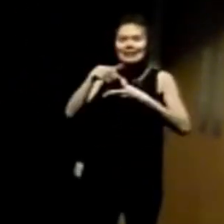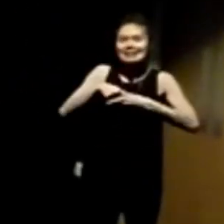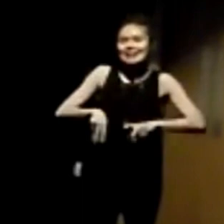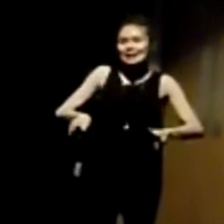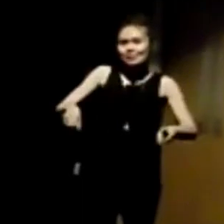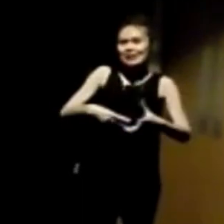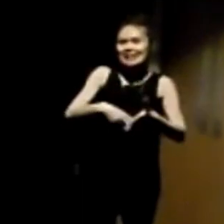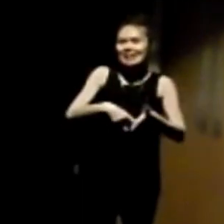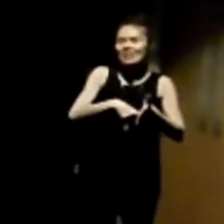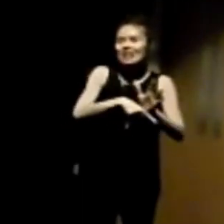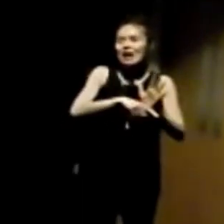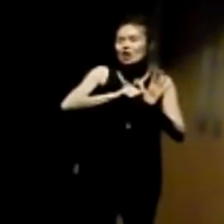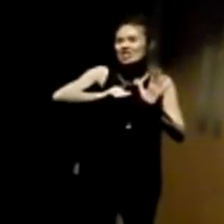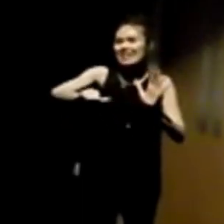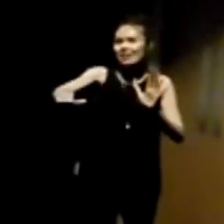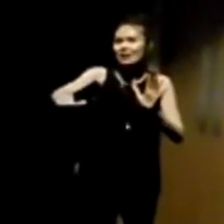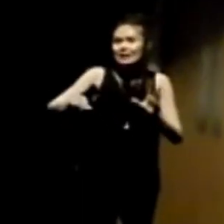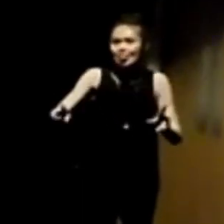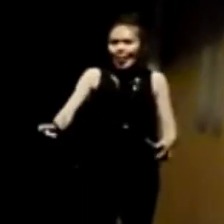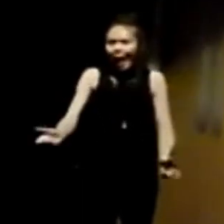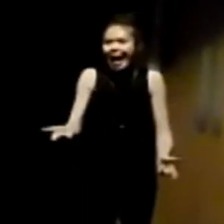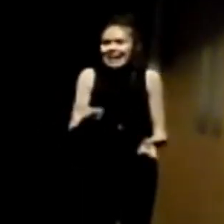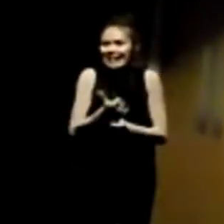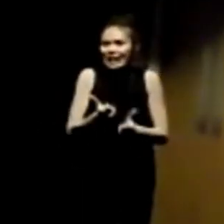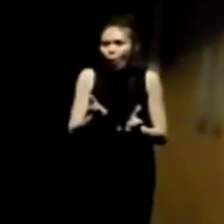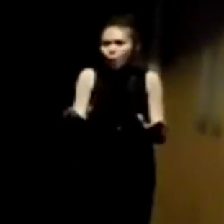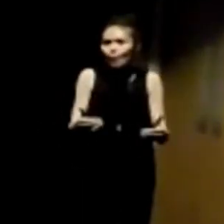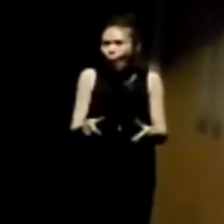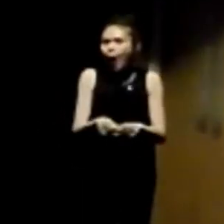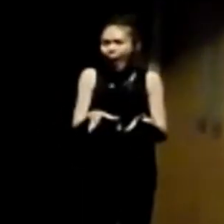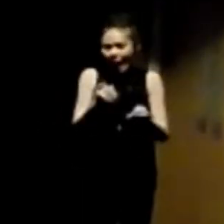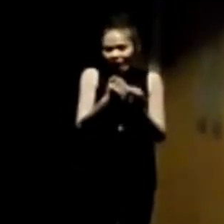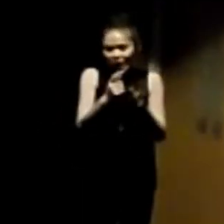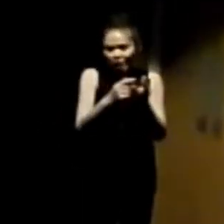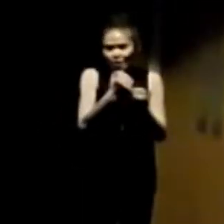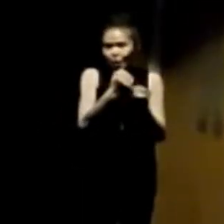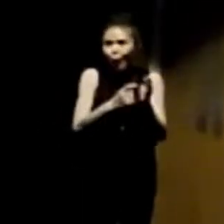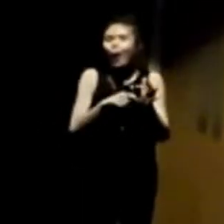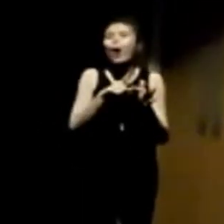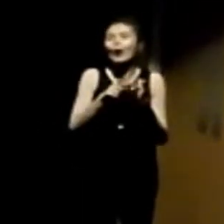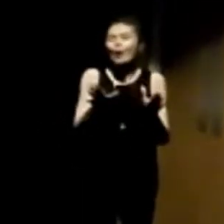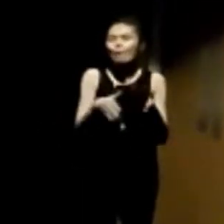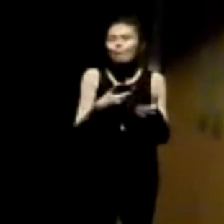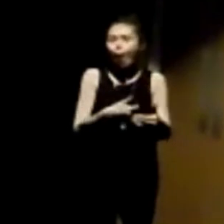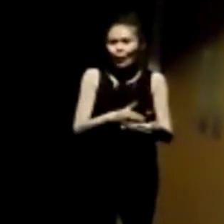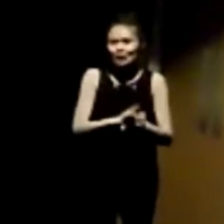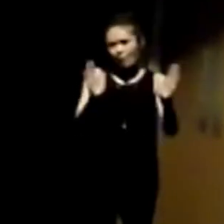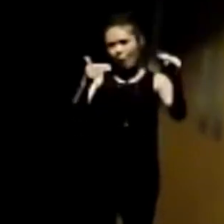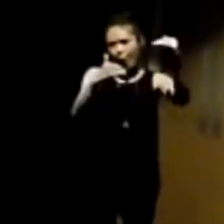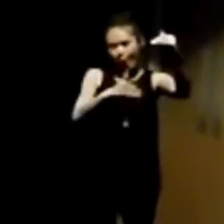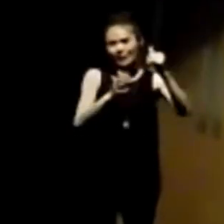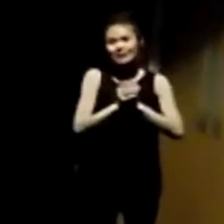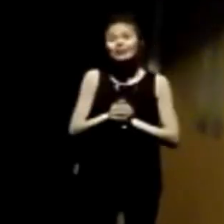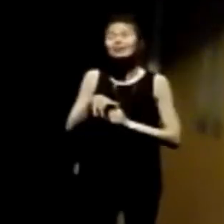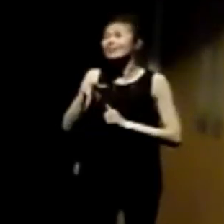It has to be renamed slightly for legal reasons and so we meet the three sitted in Norwich Castle